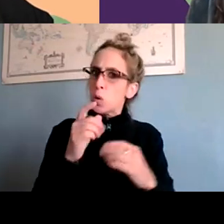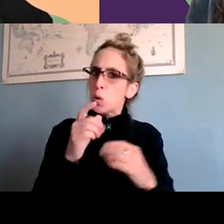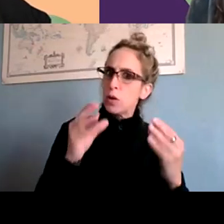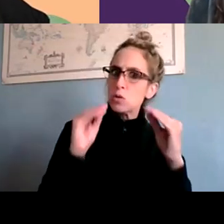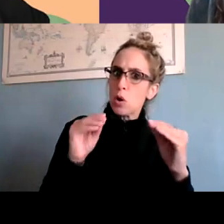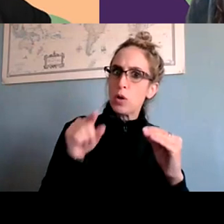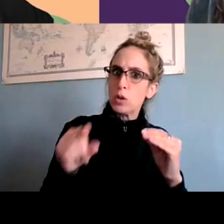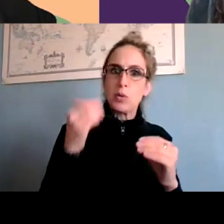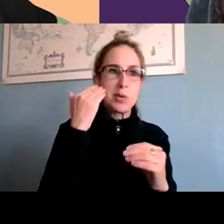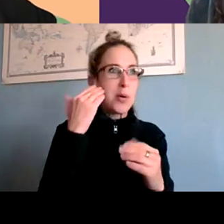Aurora Chang: What did you learn.